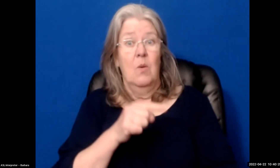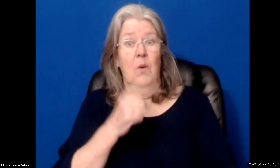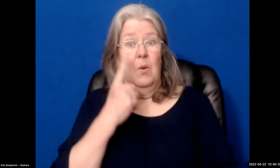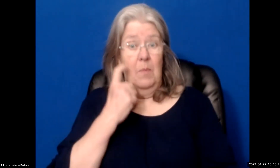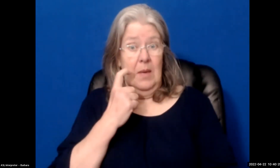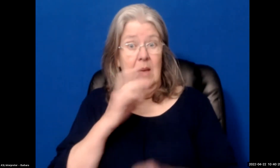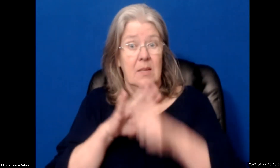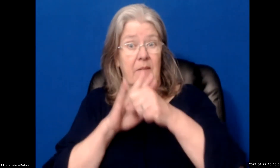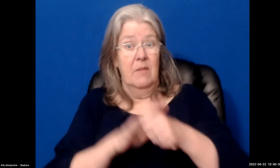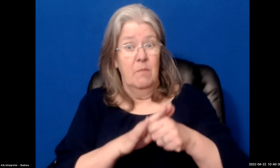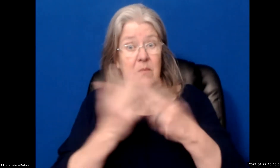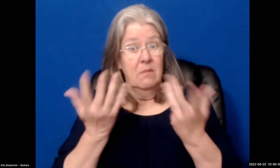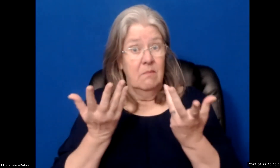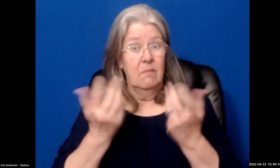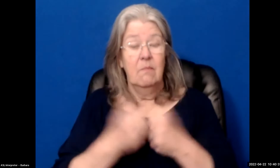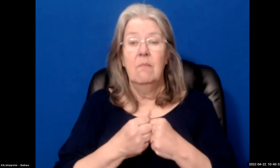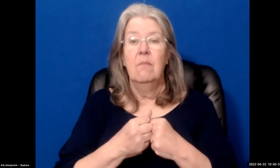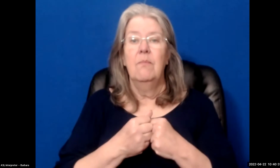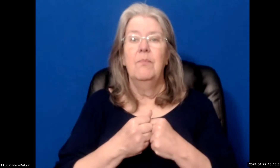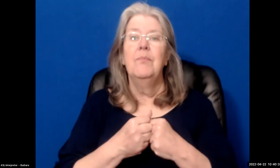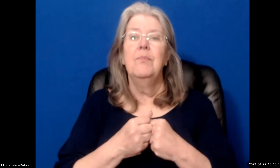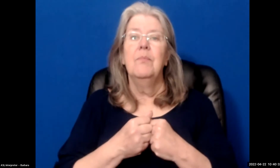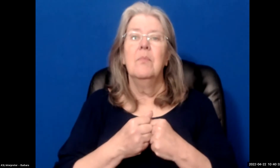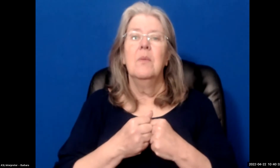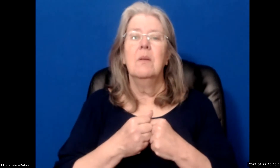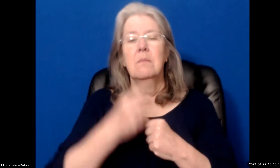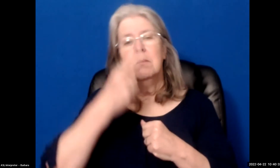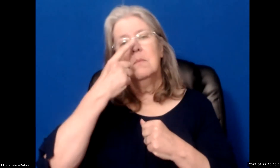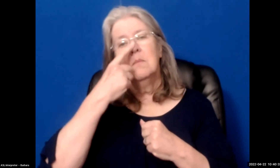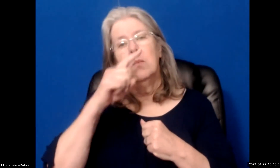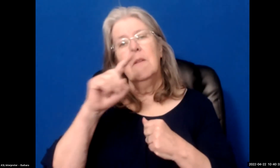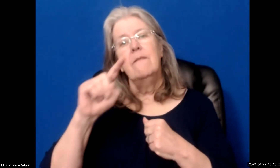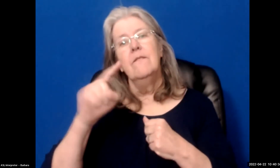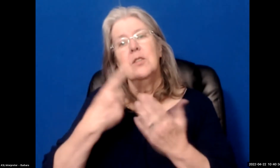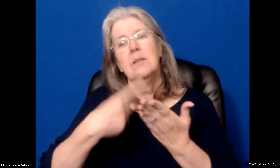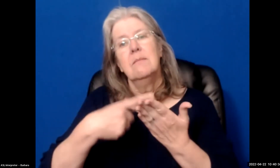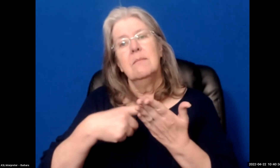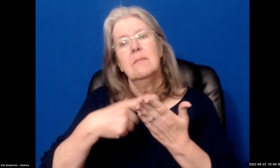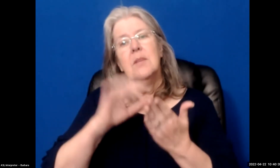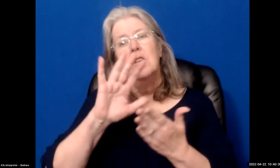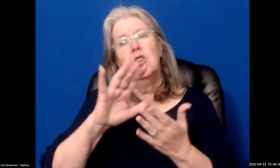Peggy: Could you talk a little bit about -- first, your son's experience with you trying to get him